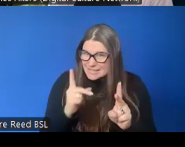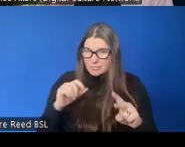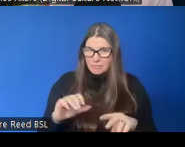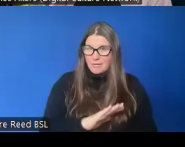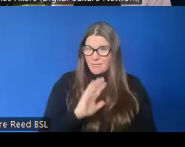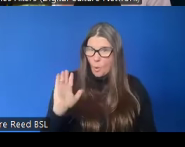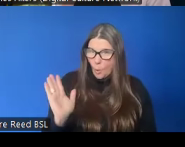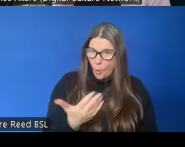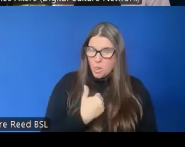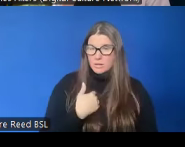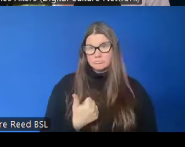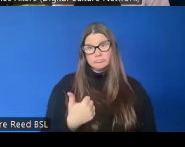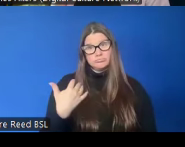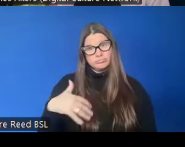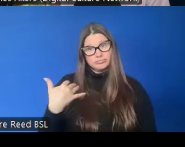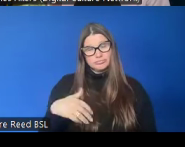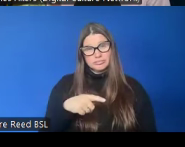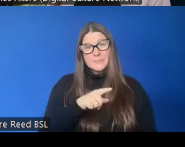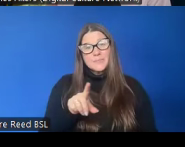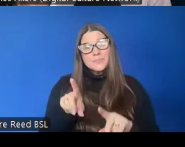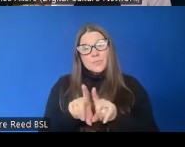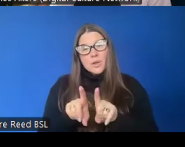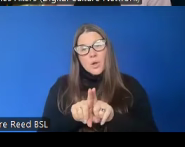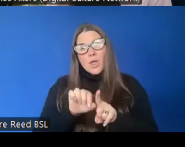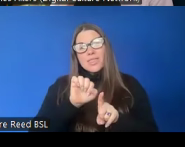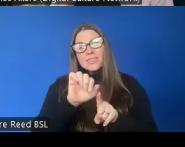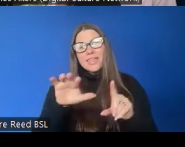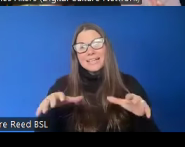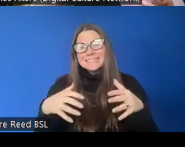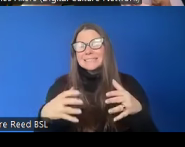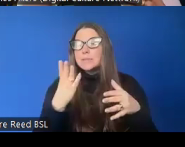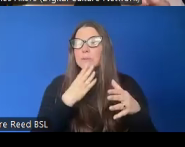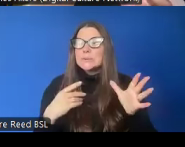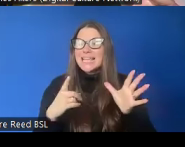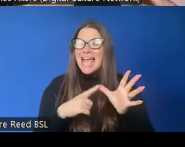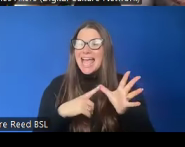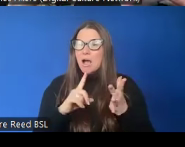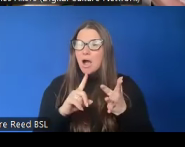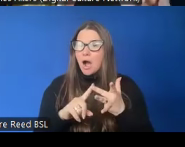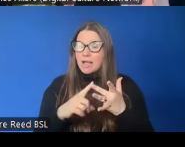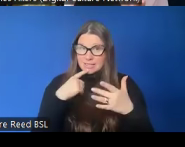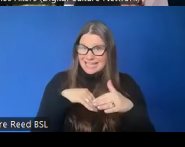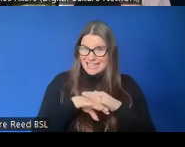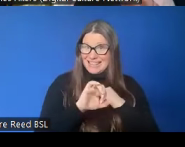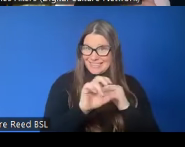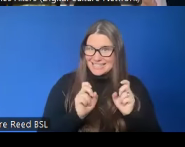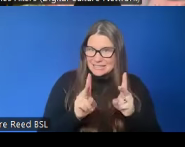What they're doing as well as part of their team is they're using AI within the system. Lockdown only.